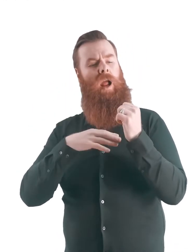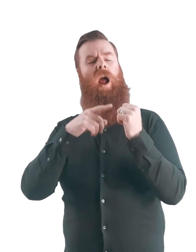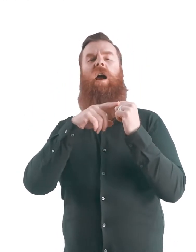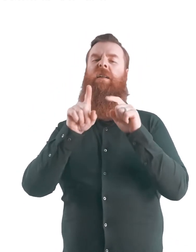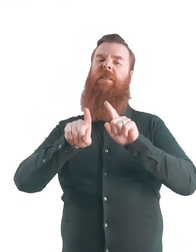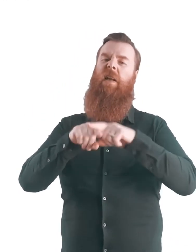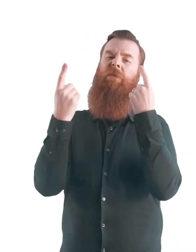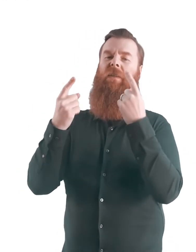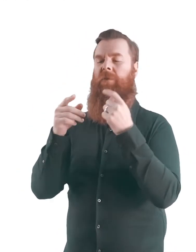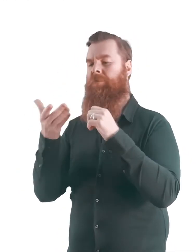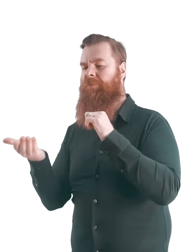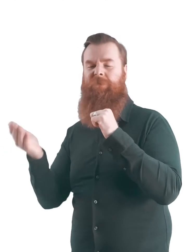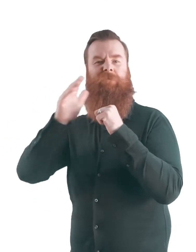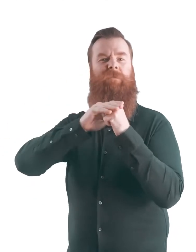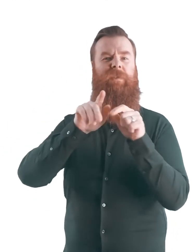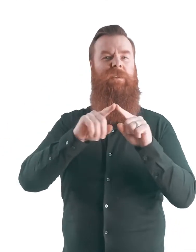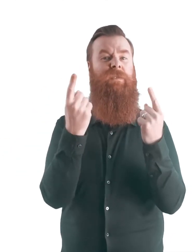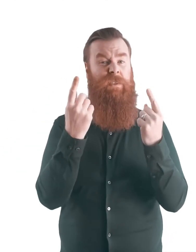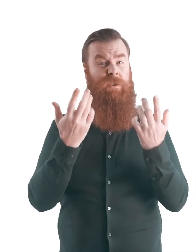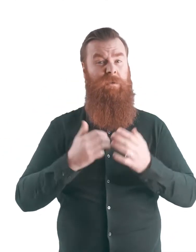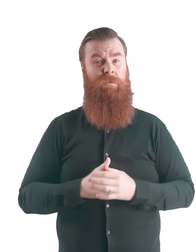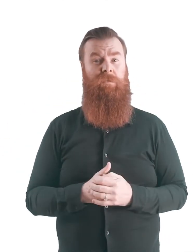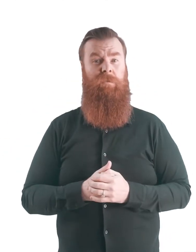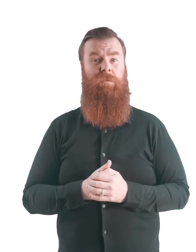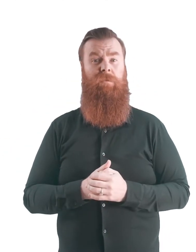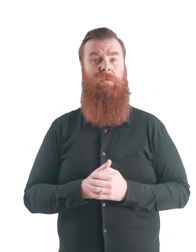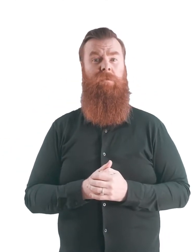or sometimes a different material may be used.